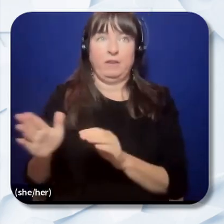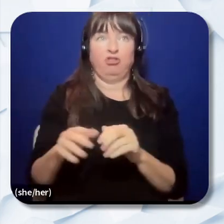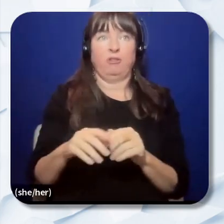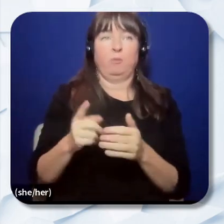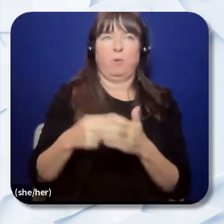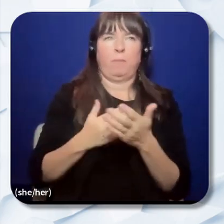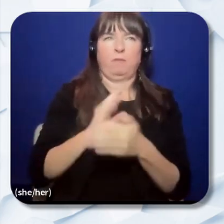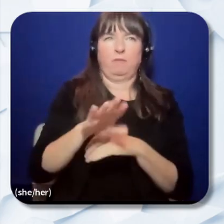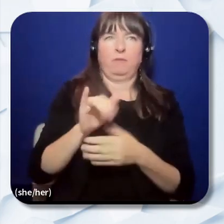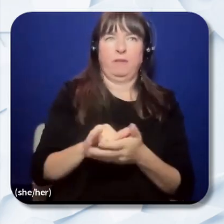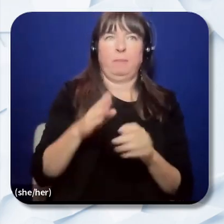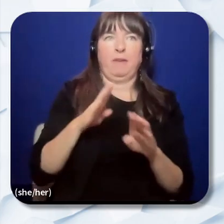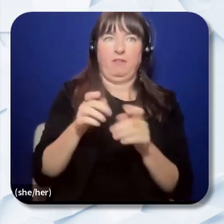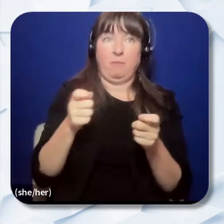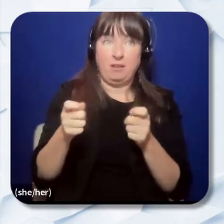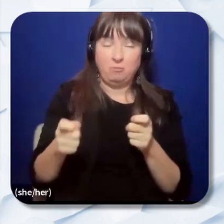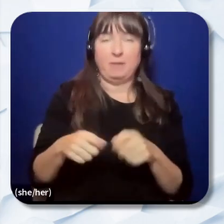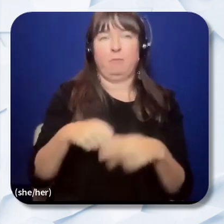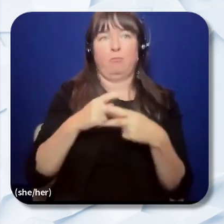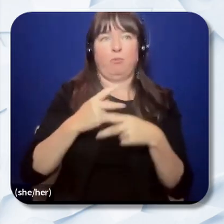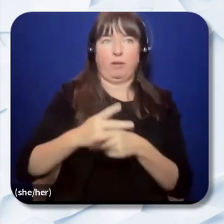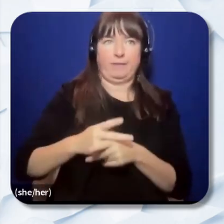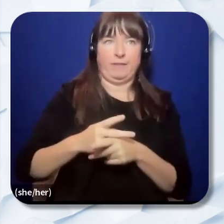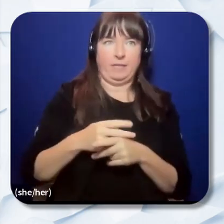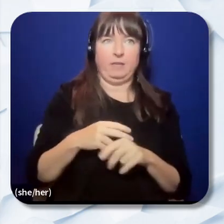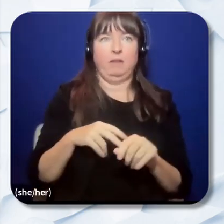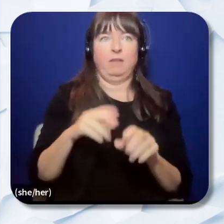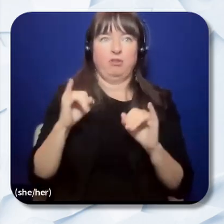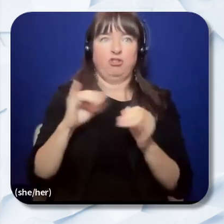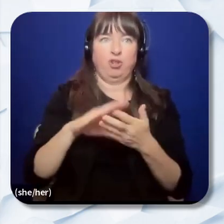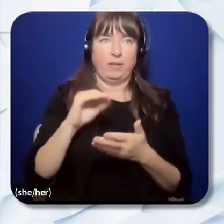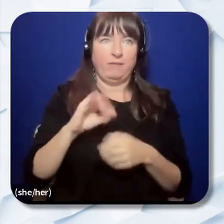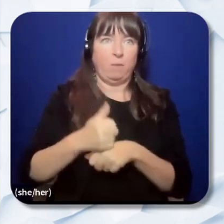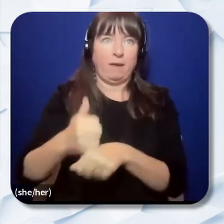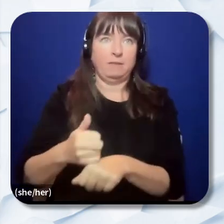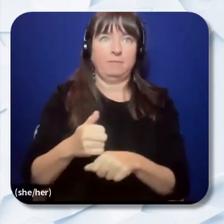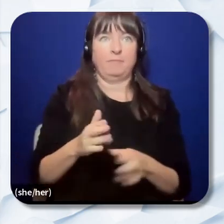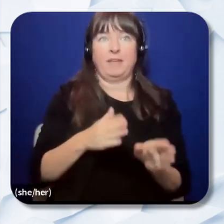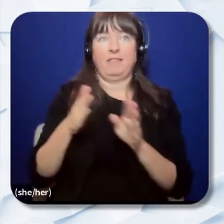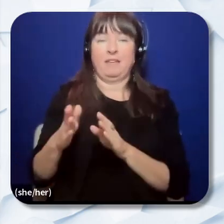instructional learning formats. And the dimensions that support instructional support include concept